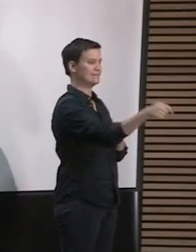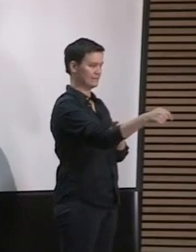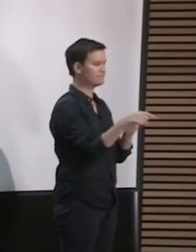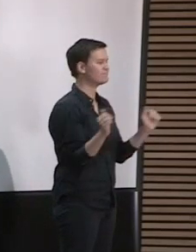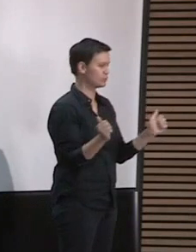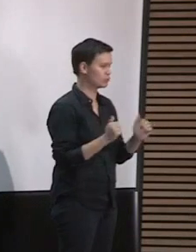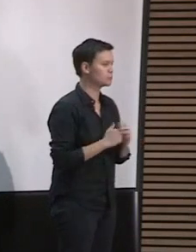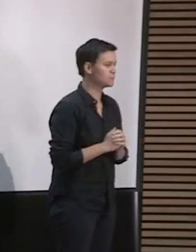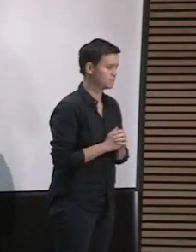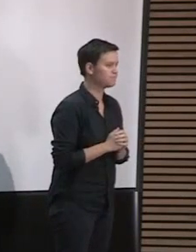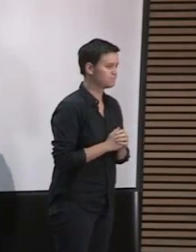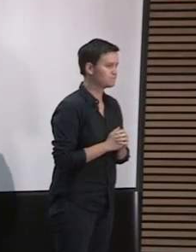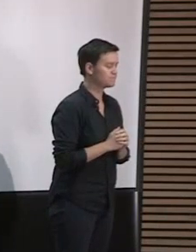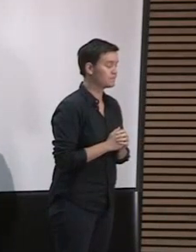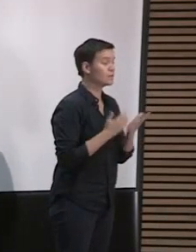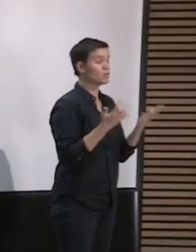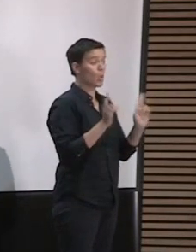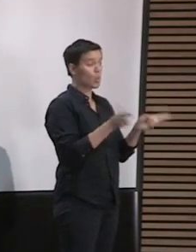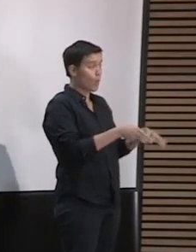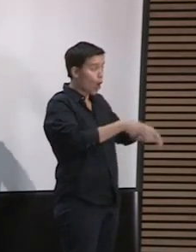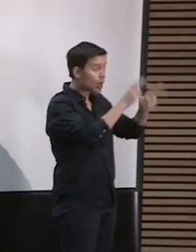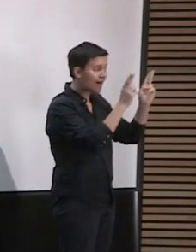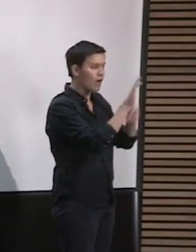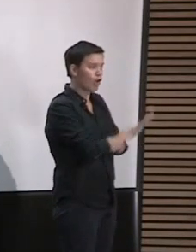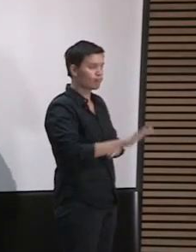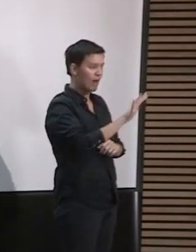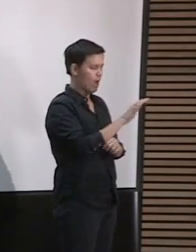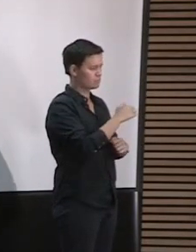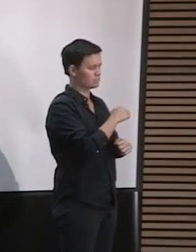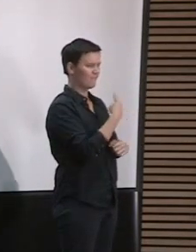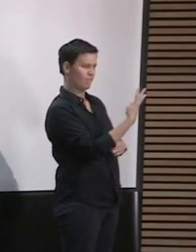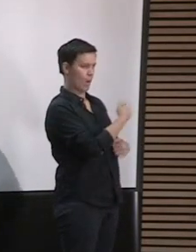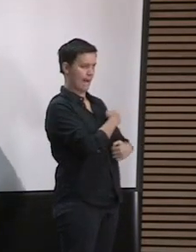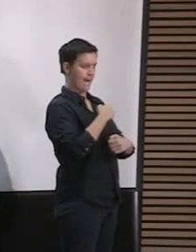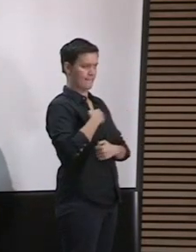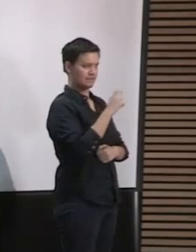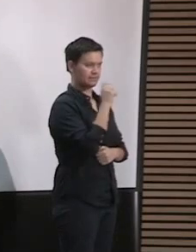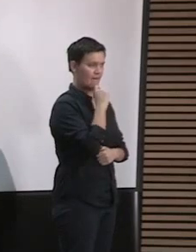see the number in each managed isolation ability of Defence